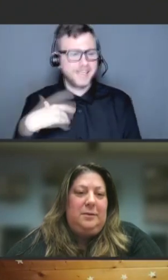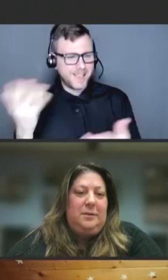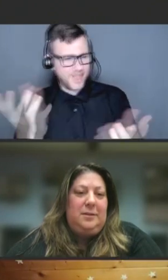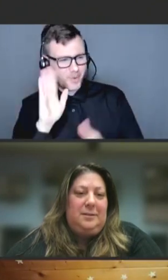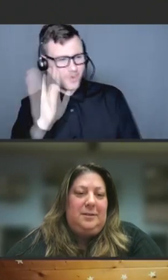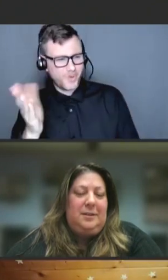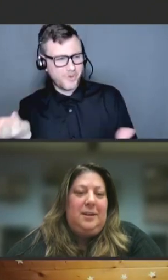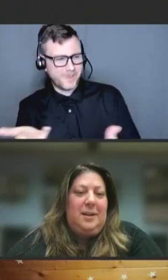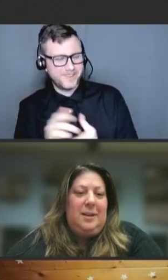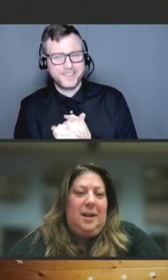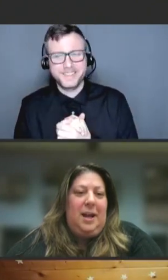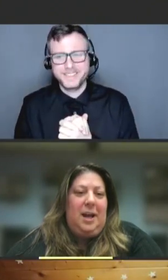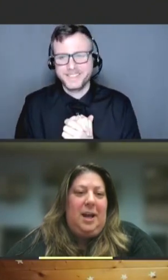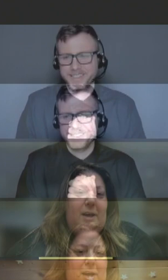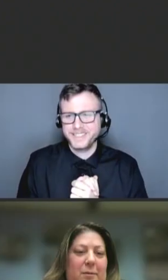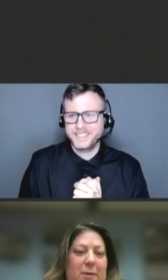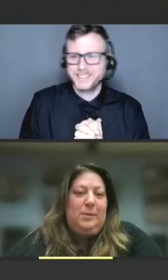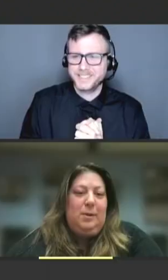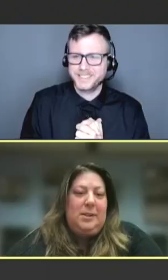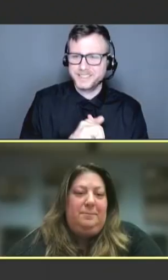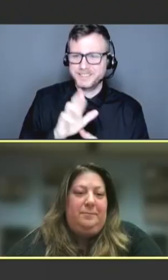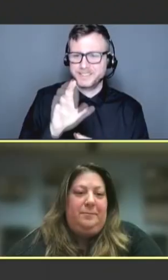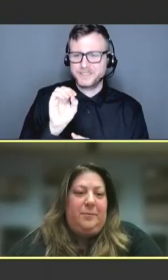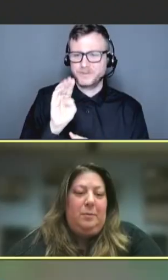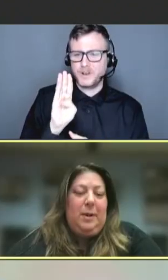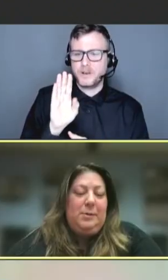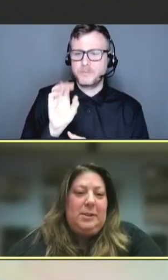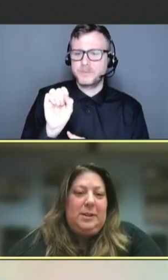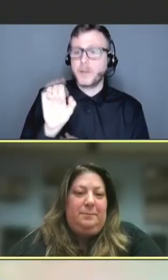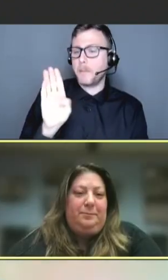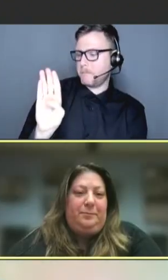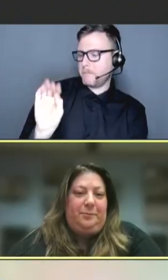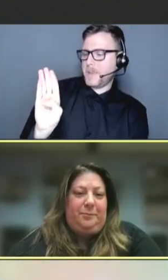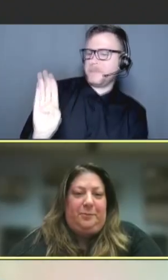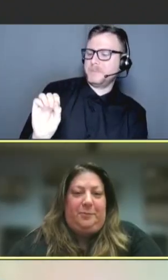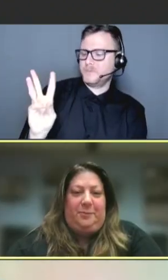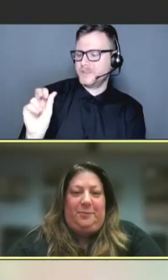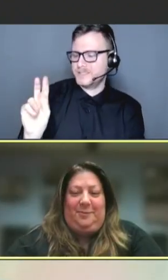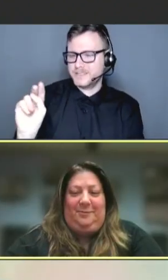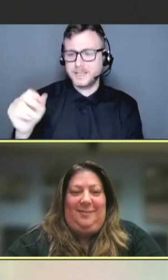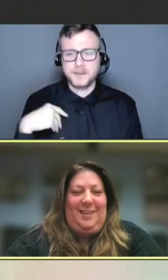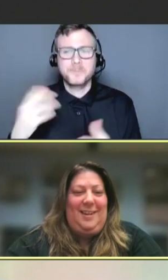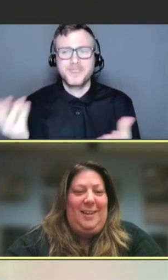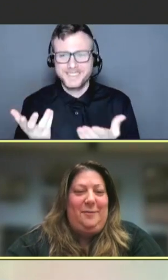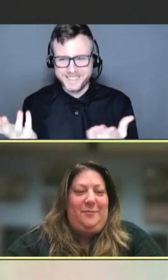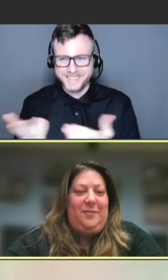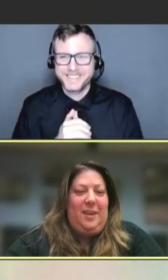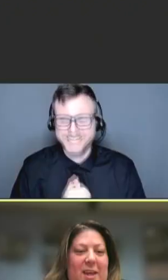Ann Aikin: Hello. Rob Swanson. Or Bob Swanson. Robert Swanson: Hi, I'm here. Ann Aikin: Hello. Roxanna Diba?